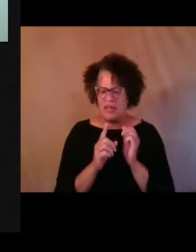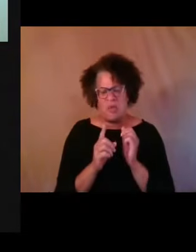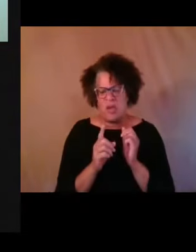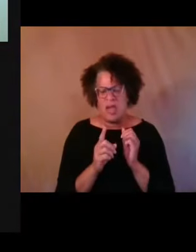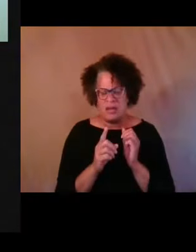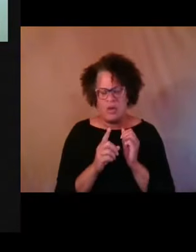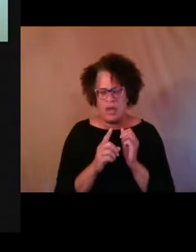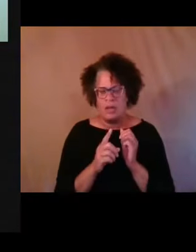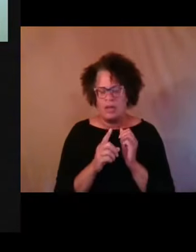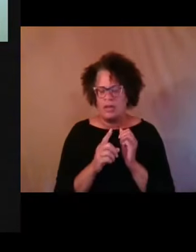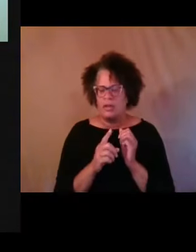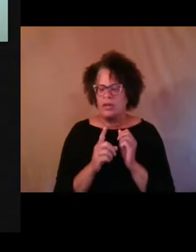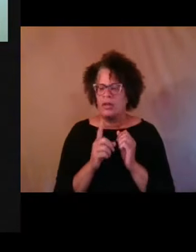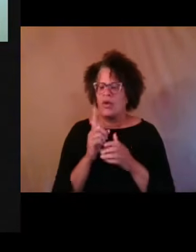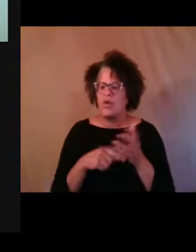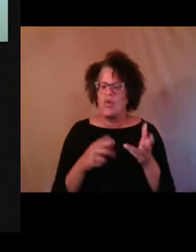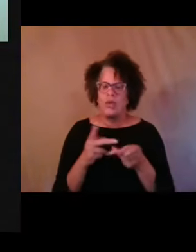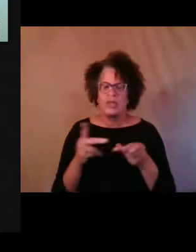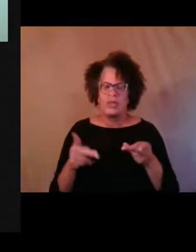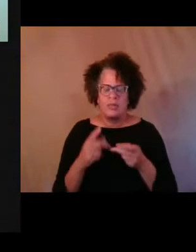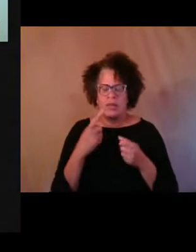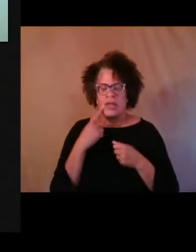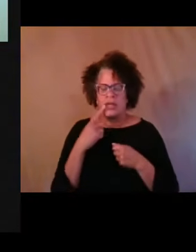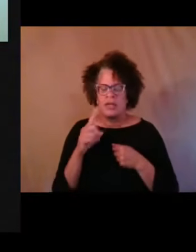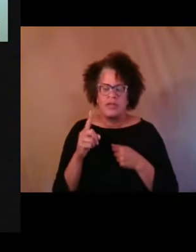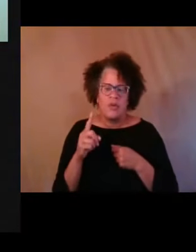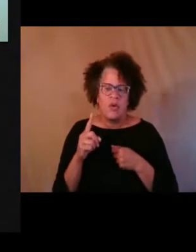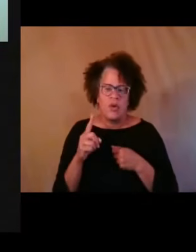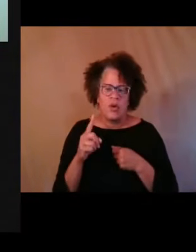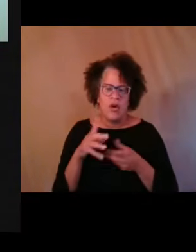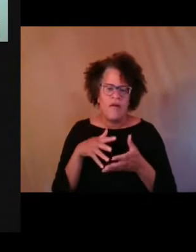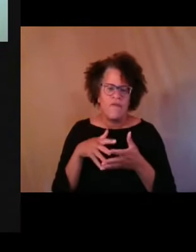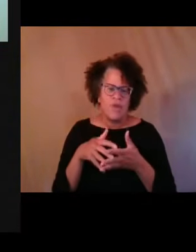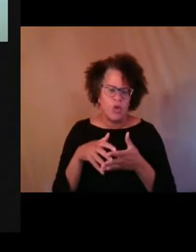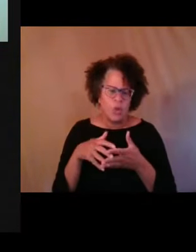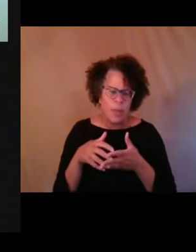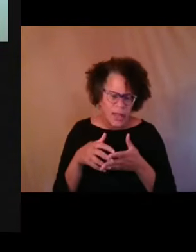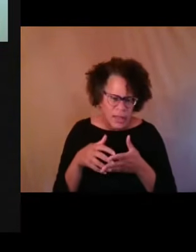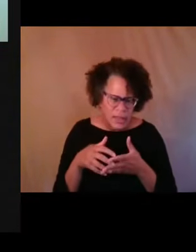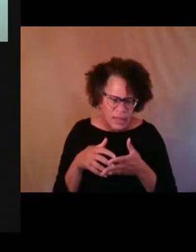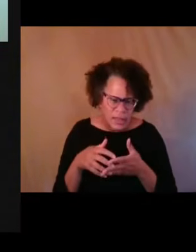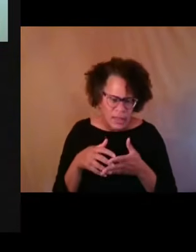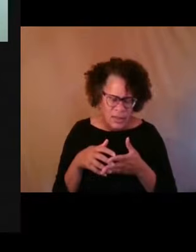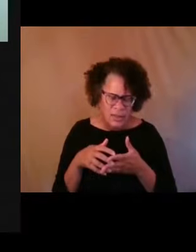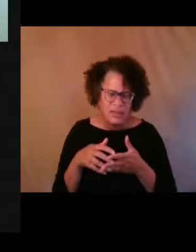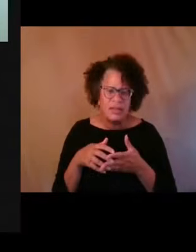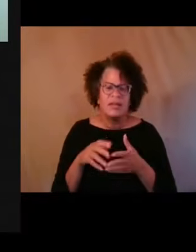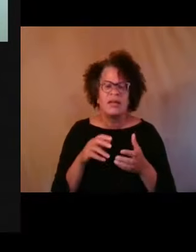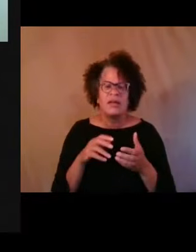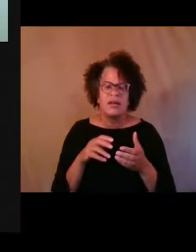What is the place for vulnerability and joy in the face of encountering adversity